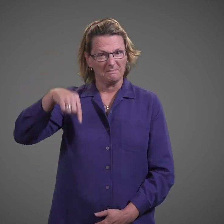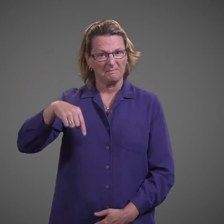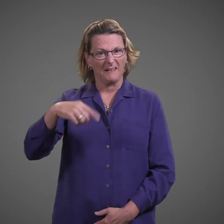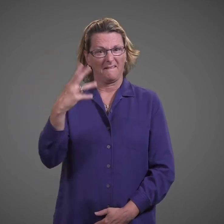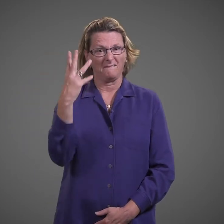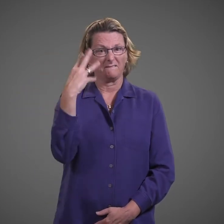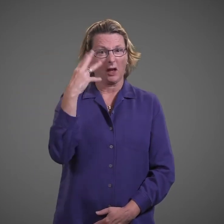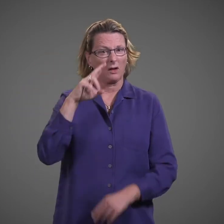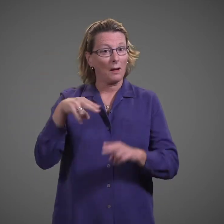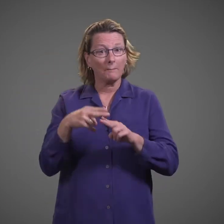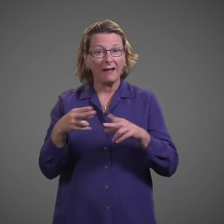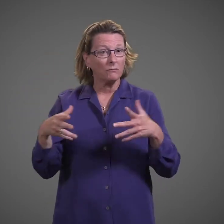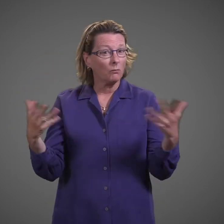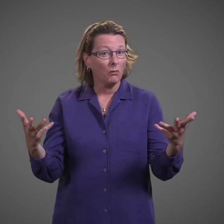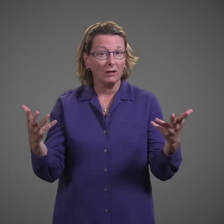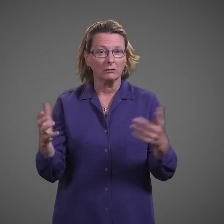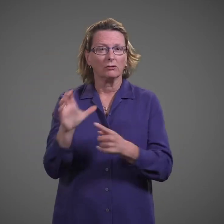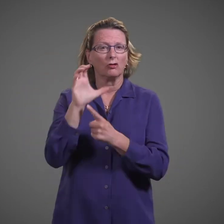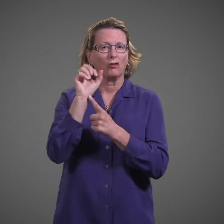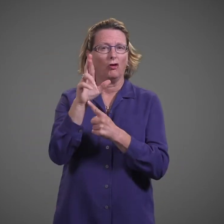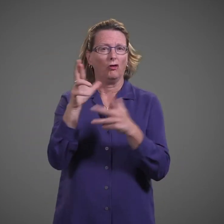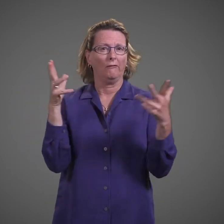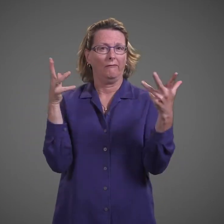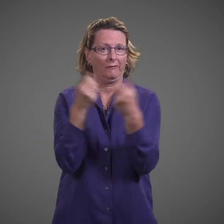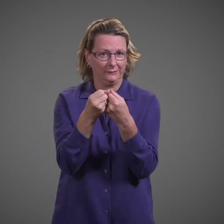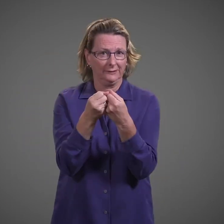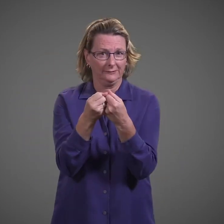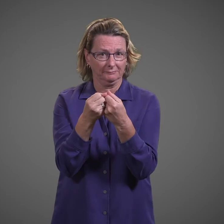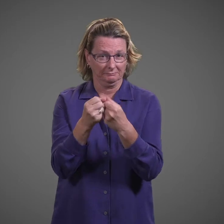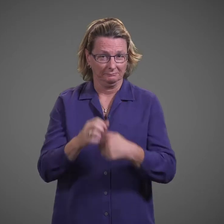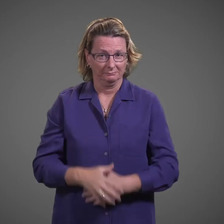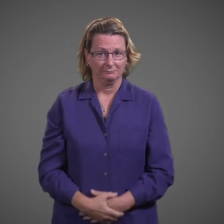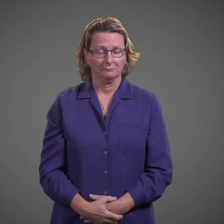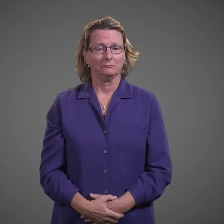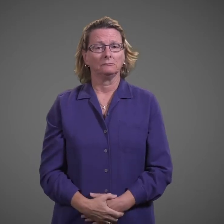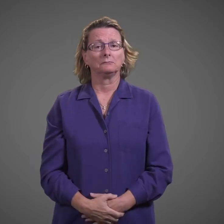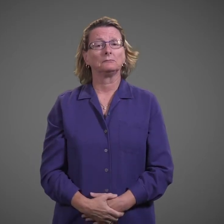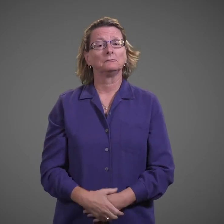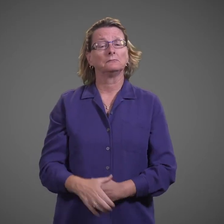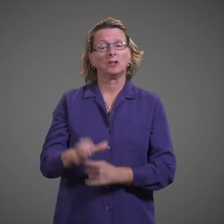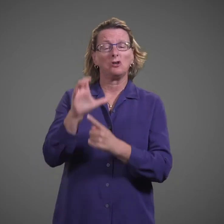This video is about various kinds of vehicle accidents